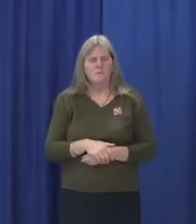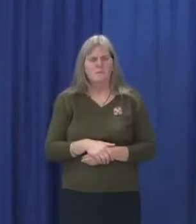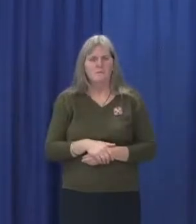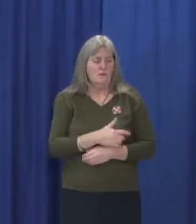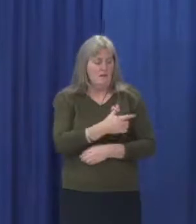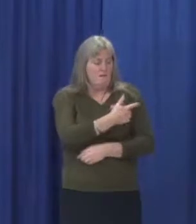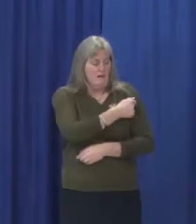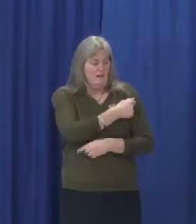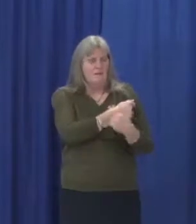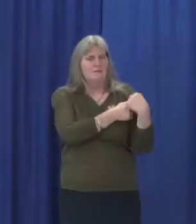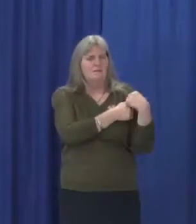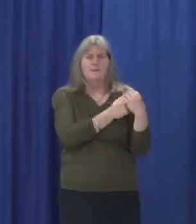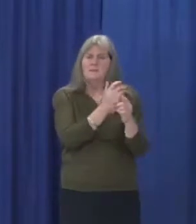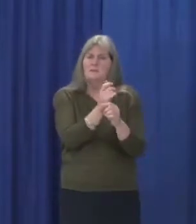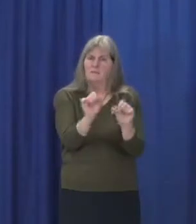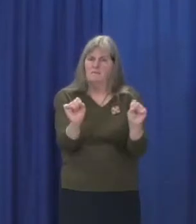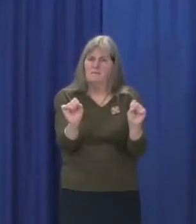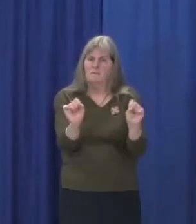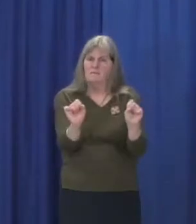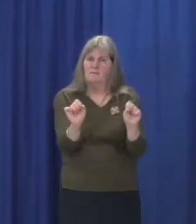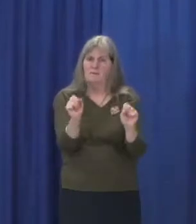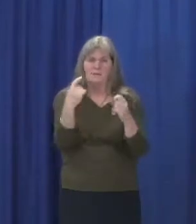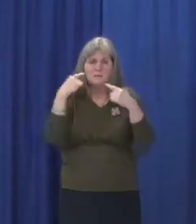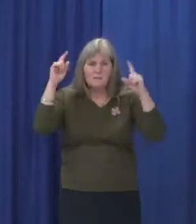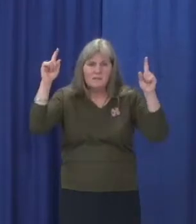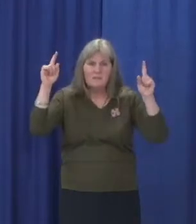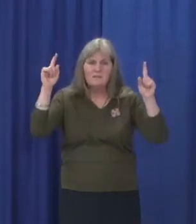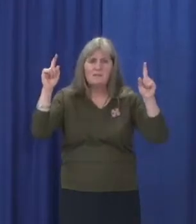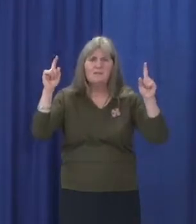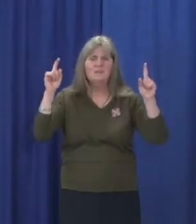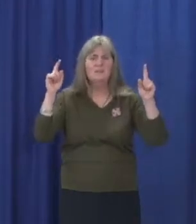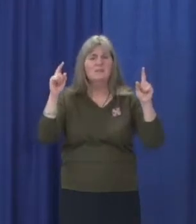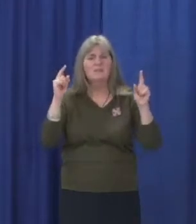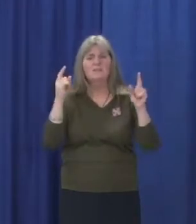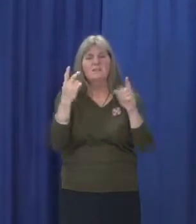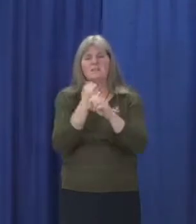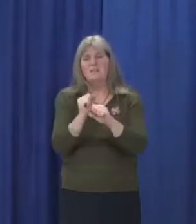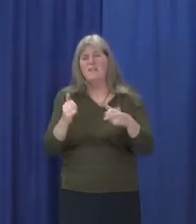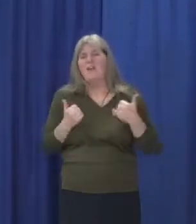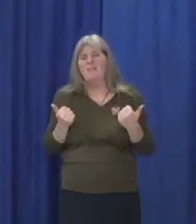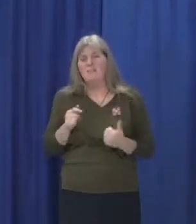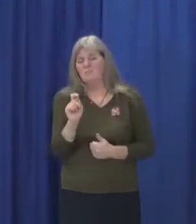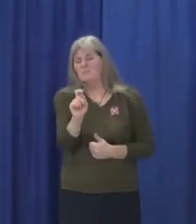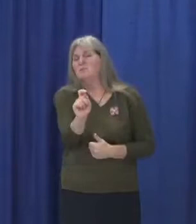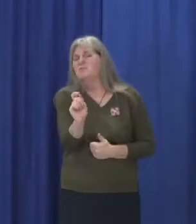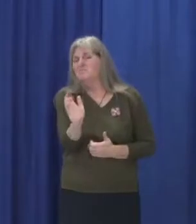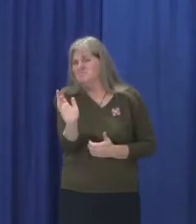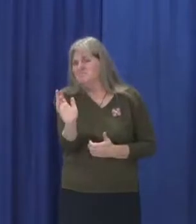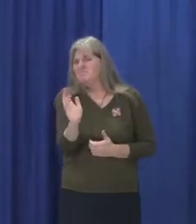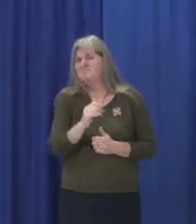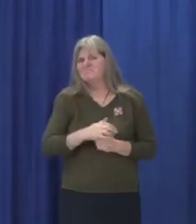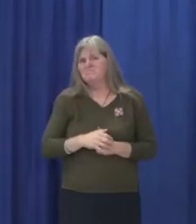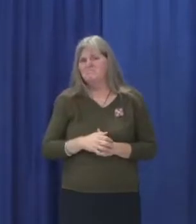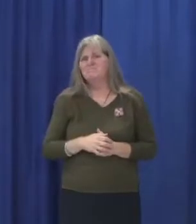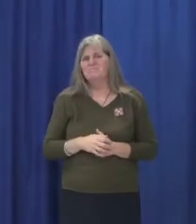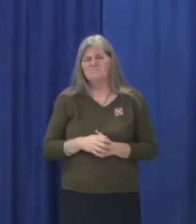The vaccines are safe effective and they say is lives.